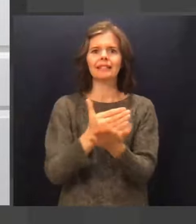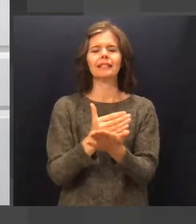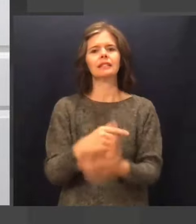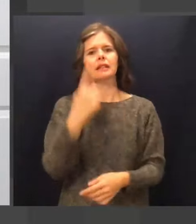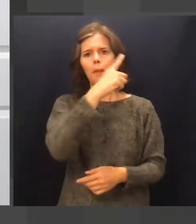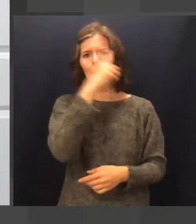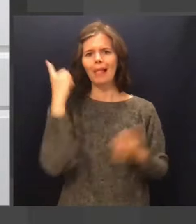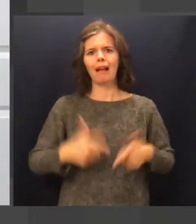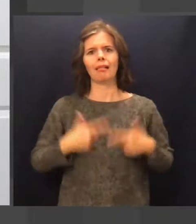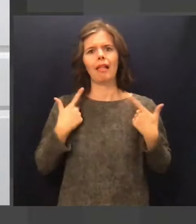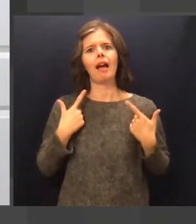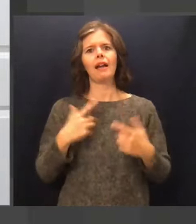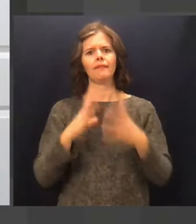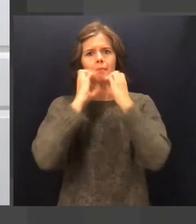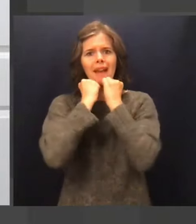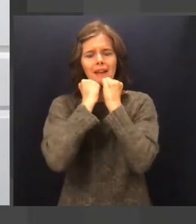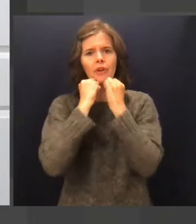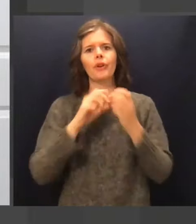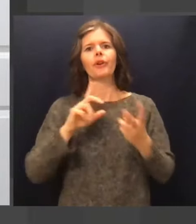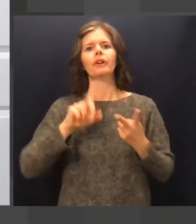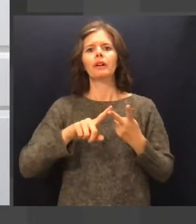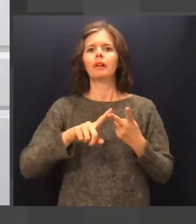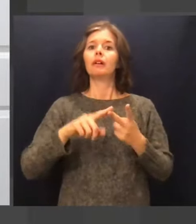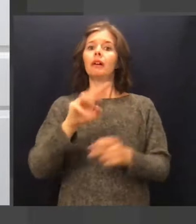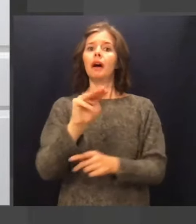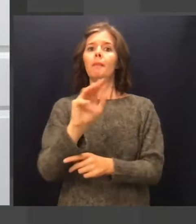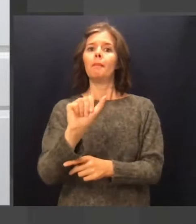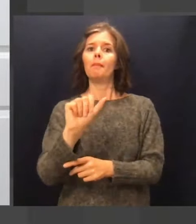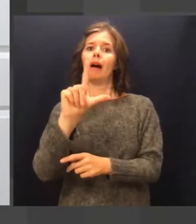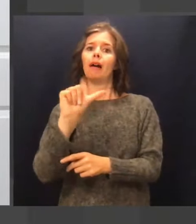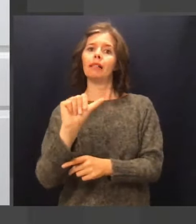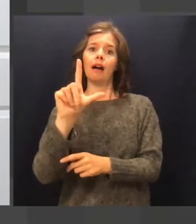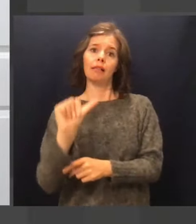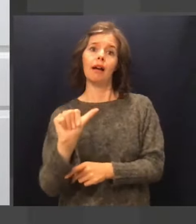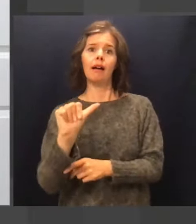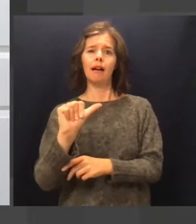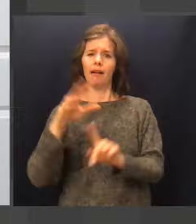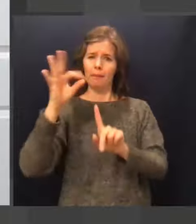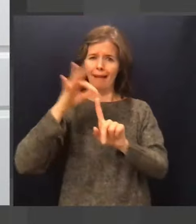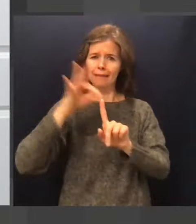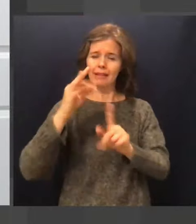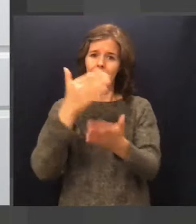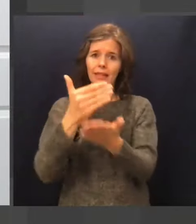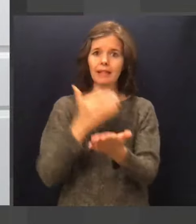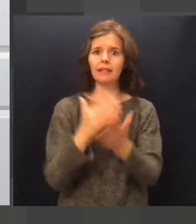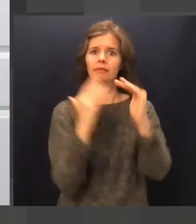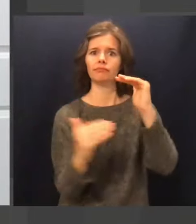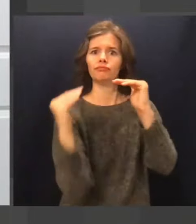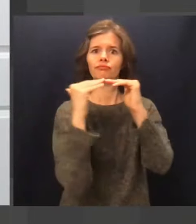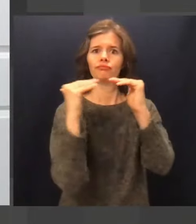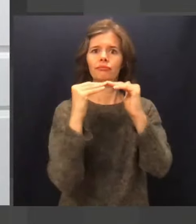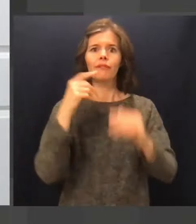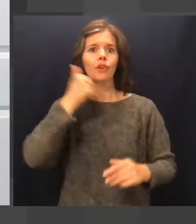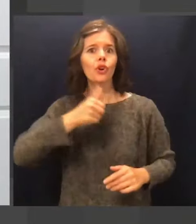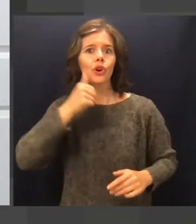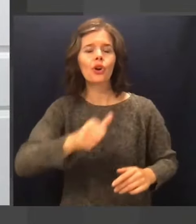MATTER TO MALALA'S QUEST IN PAKISTAN TO ACHIEVE EQUAL EDUCATION FOR GIRLS TO THE CIVIL